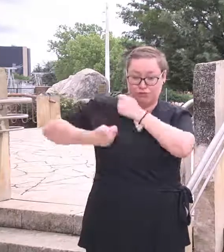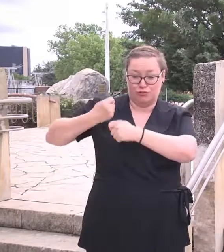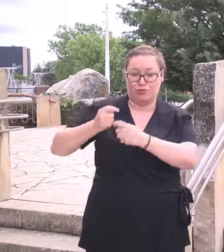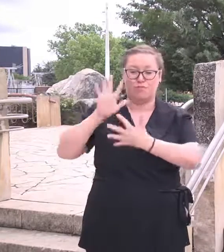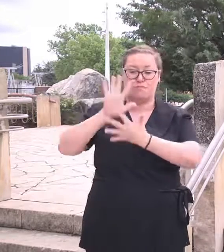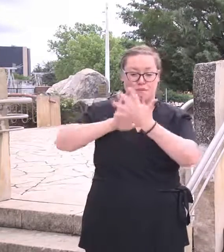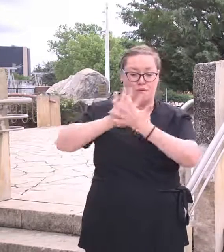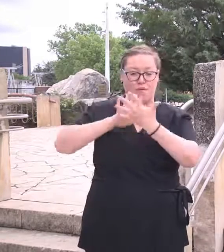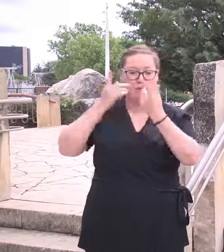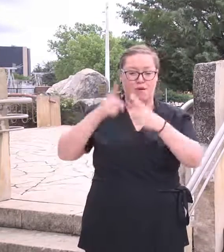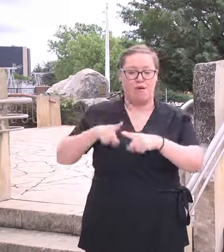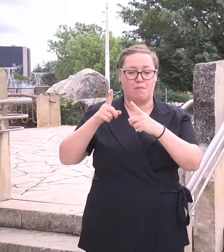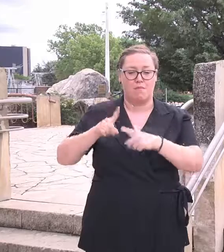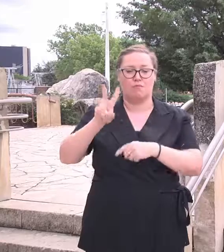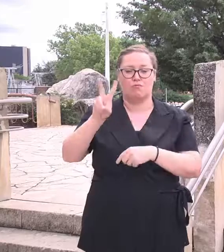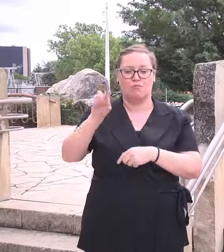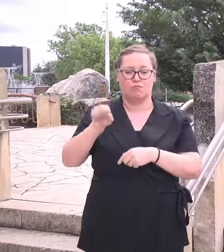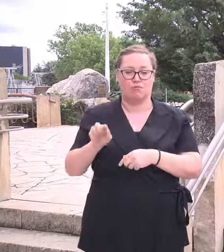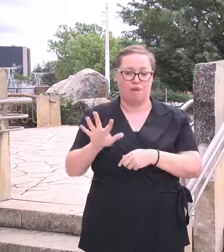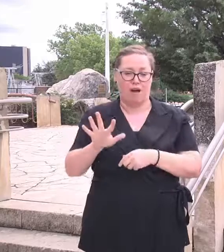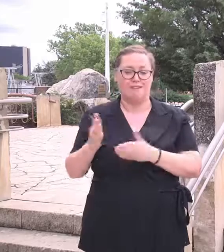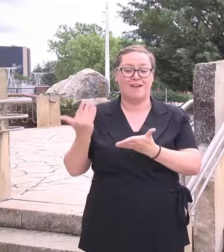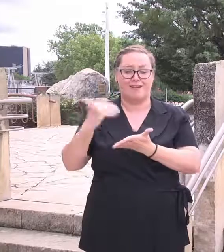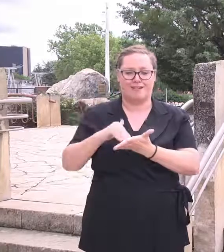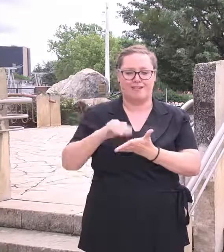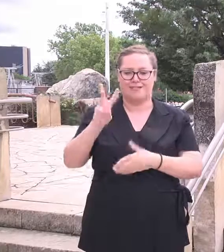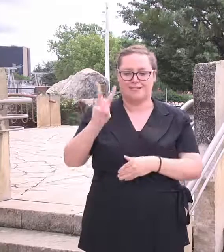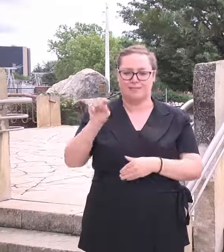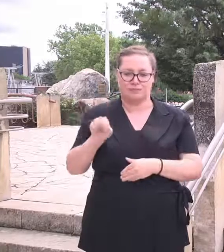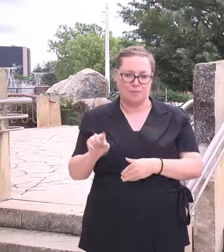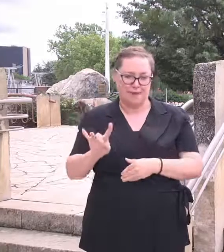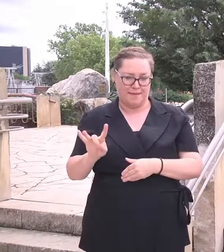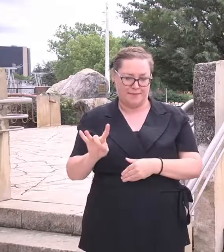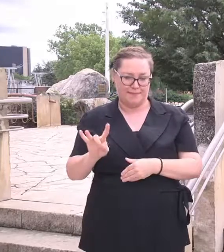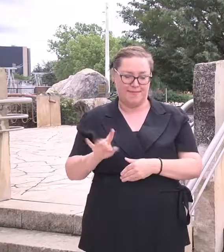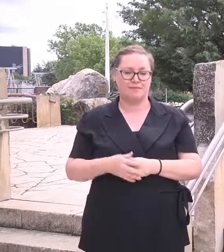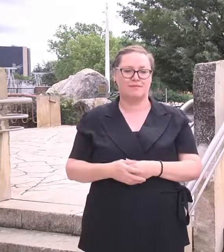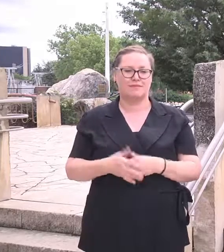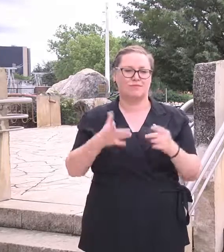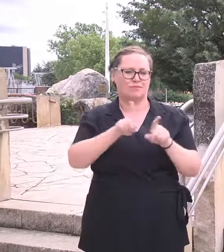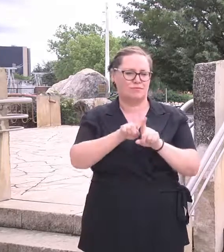p.m. to 5:00 p.m. and then again from 6:00 p.m. to 8:00 p.m. we also have a really really stunning